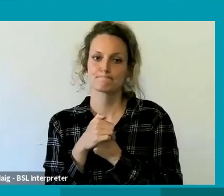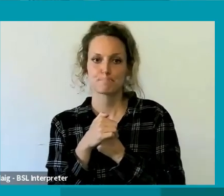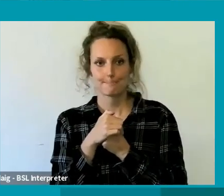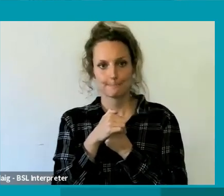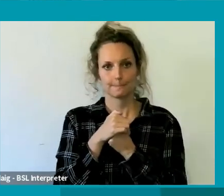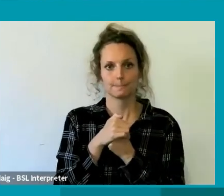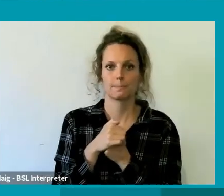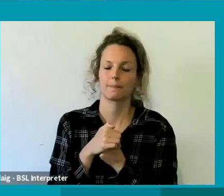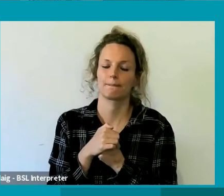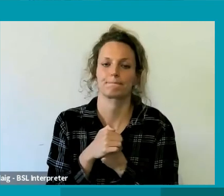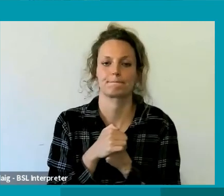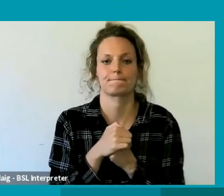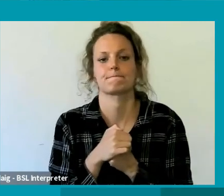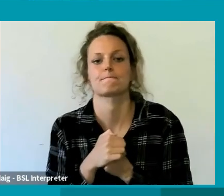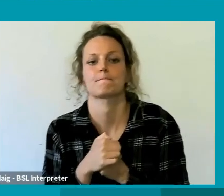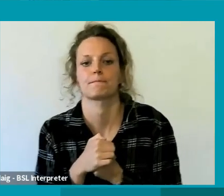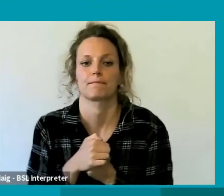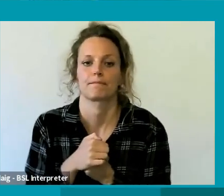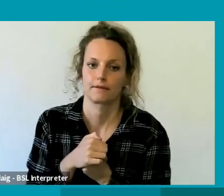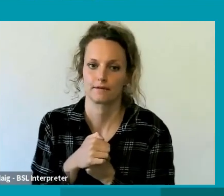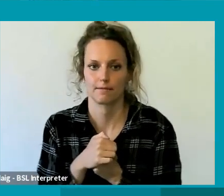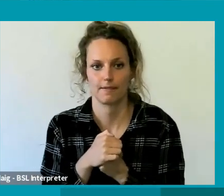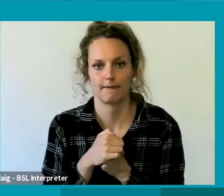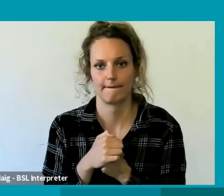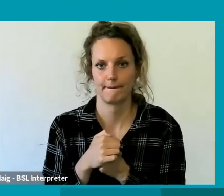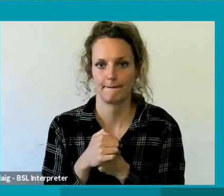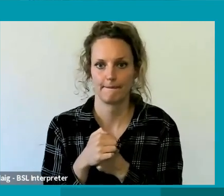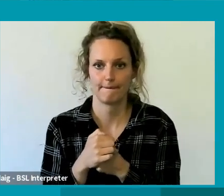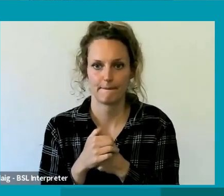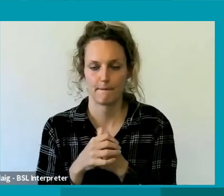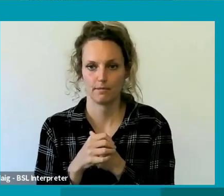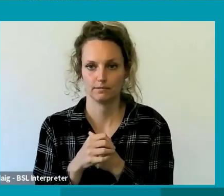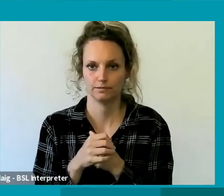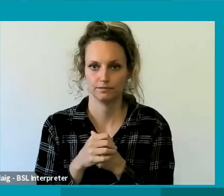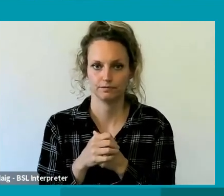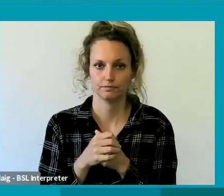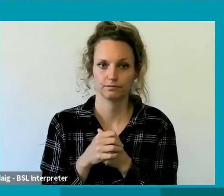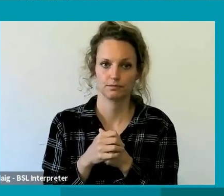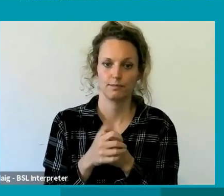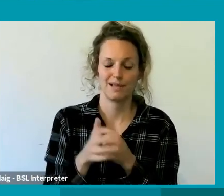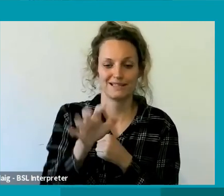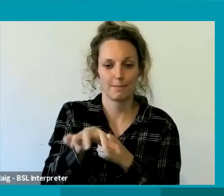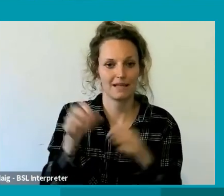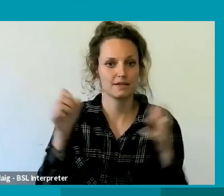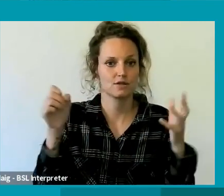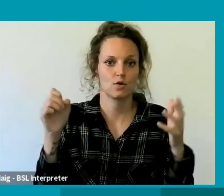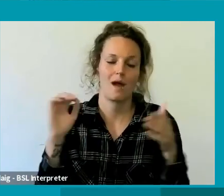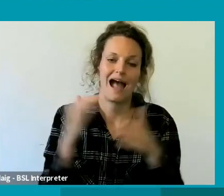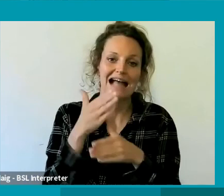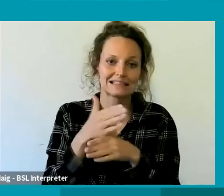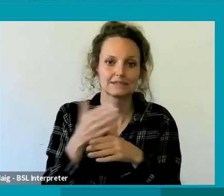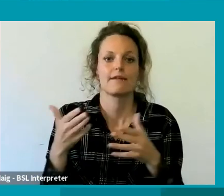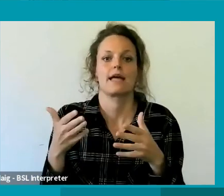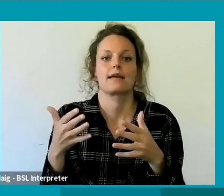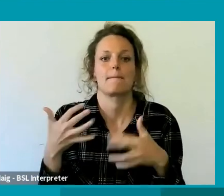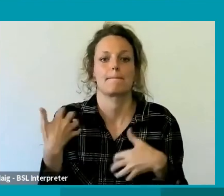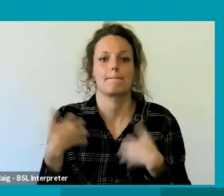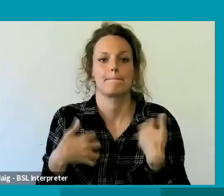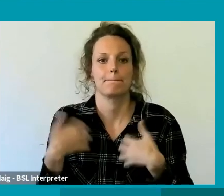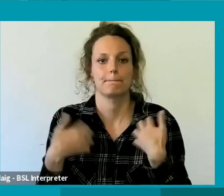to be able to share and discuss and activate and and motivate. You know, people with disabilities specifically